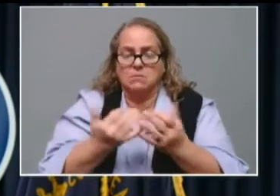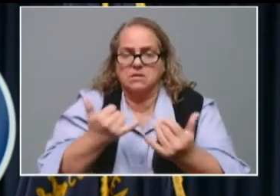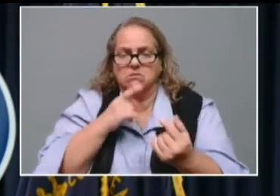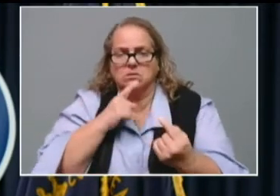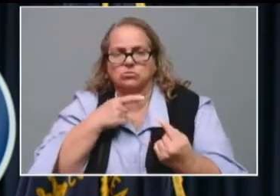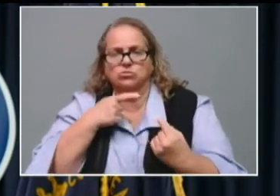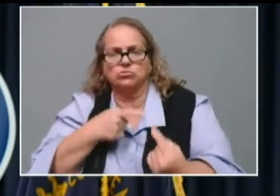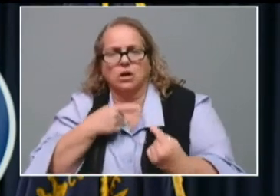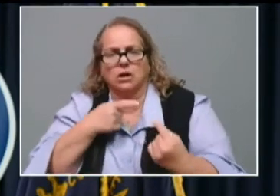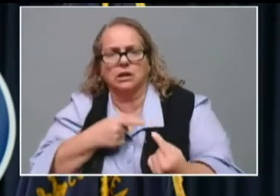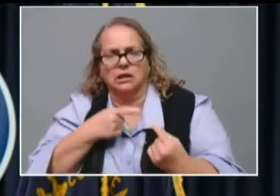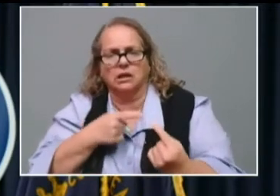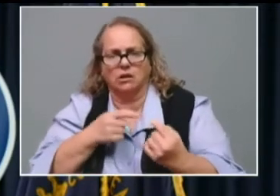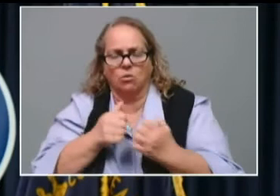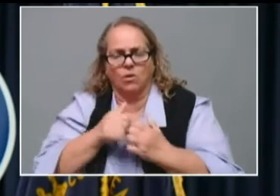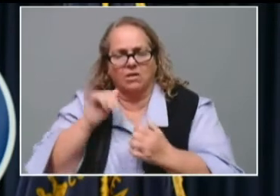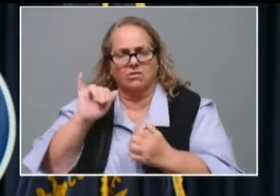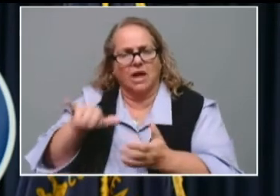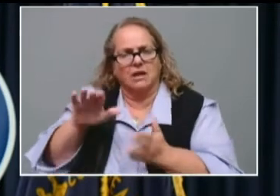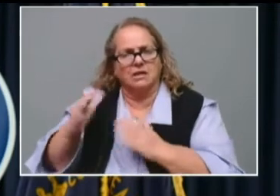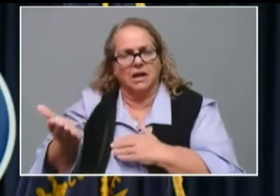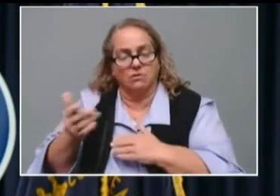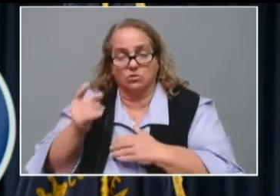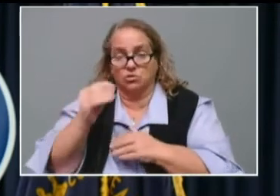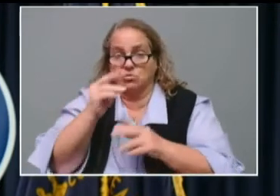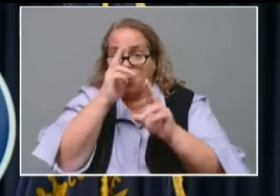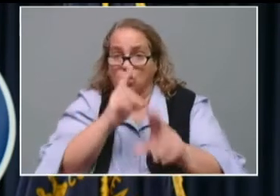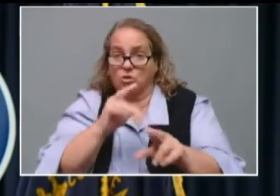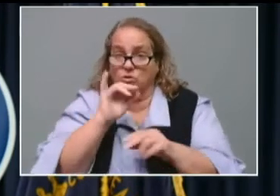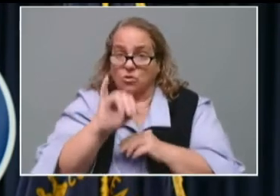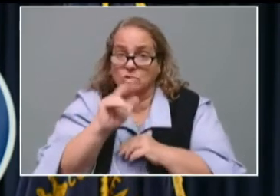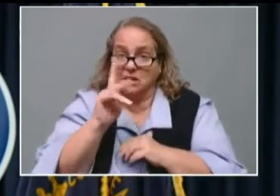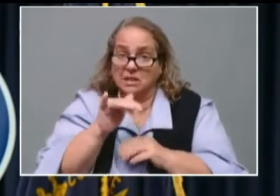loss. So to honor these Kentucky ins and those mourning their loss. We're